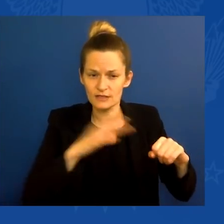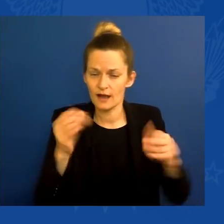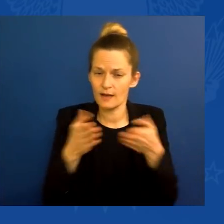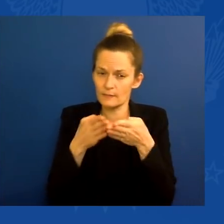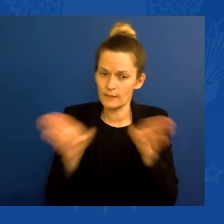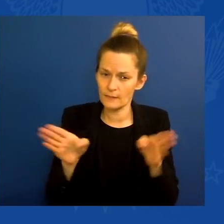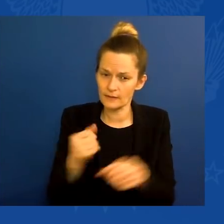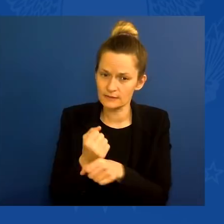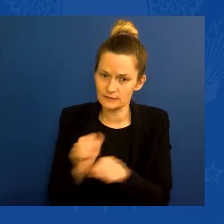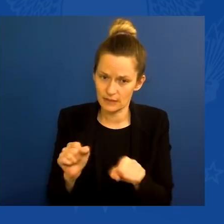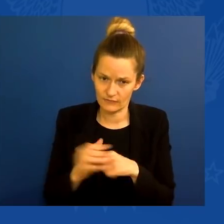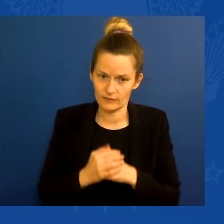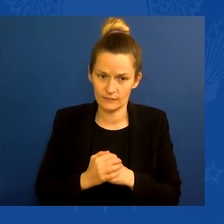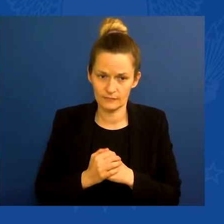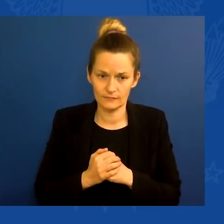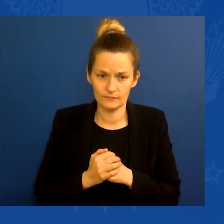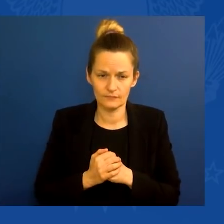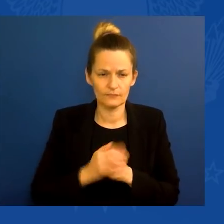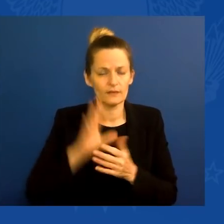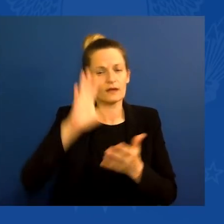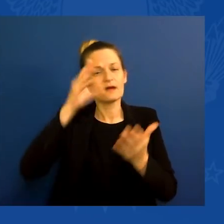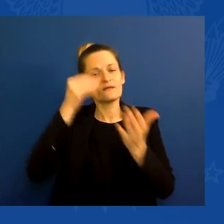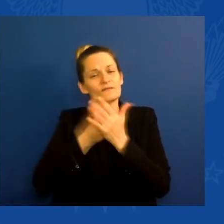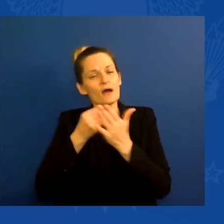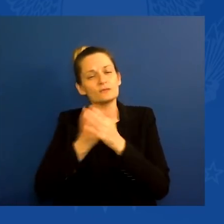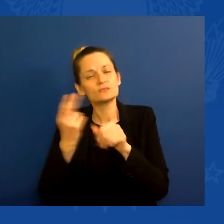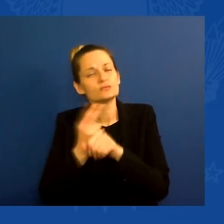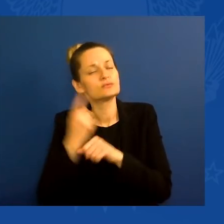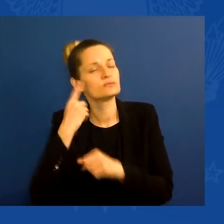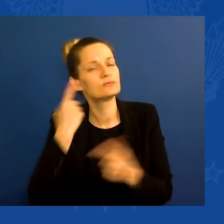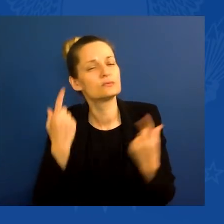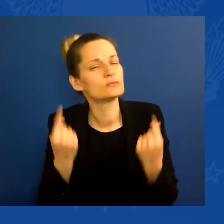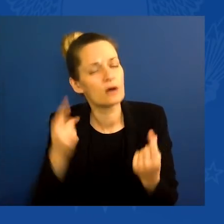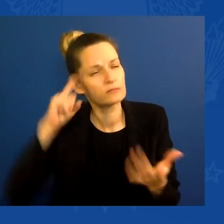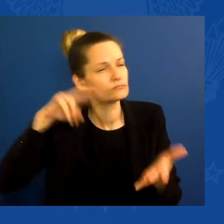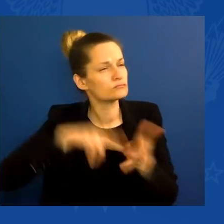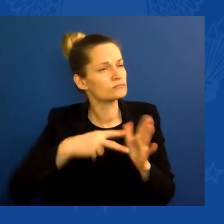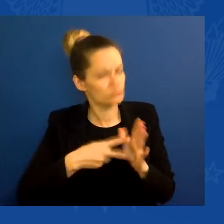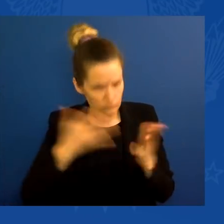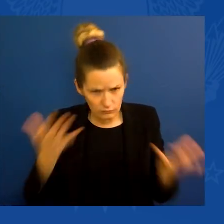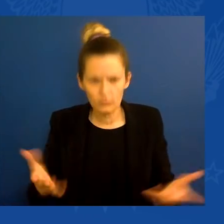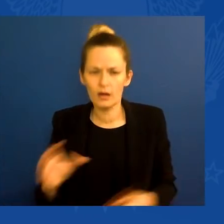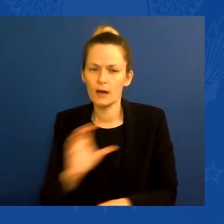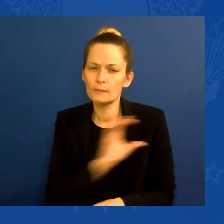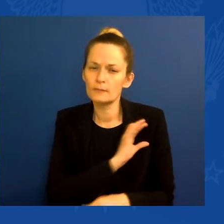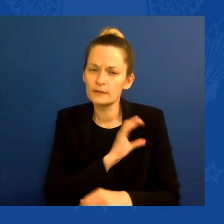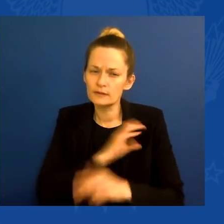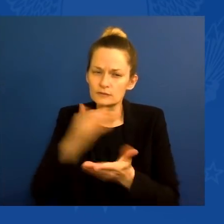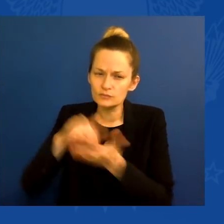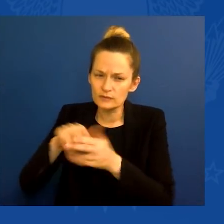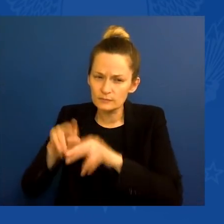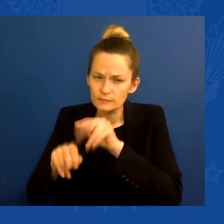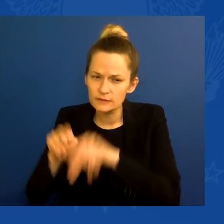recruiting, which is getting harder; hiring; and giving policemen a raise;